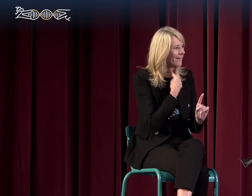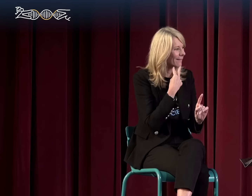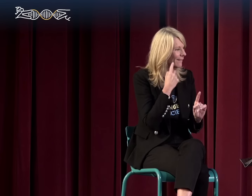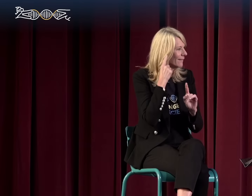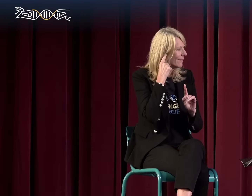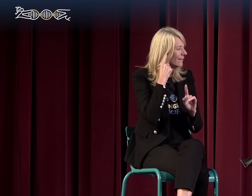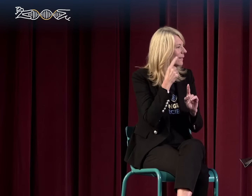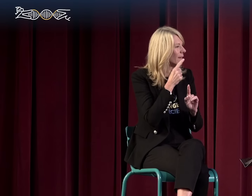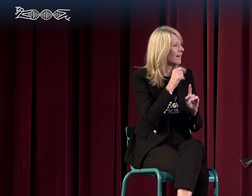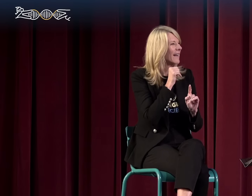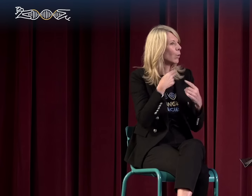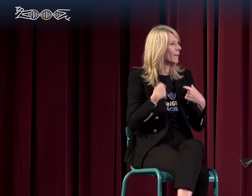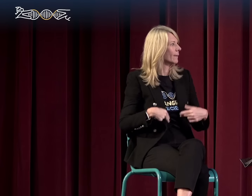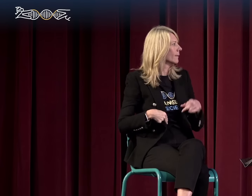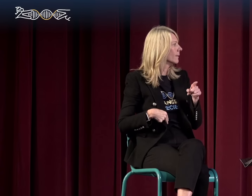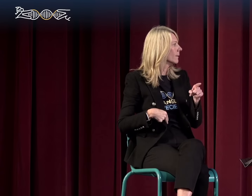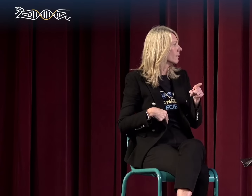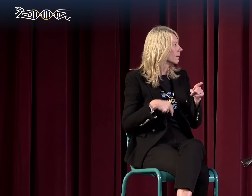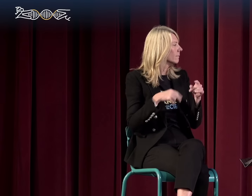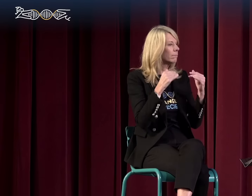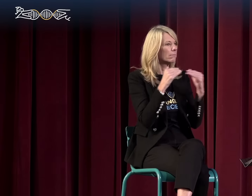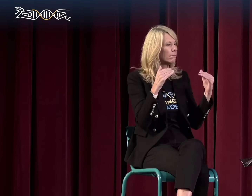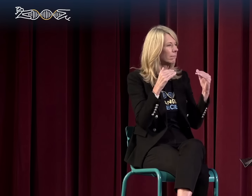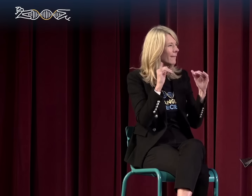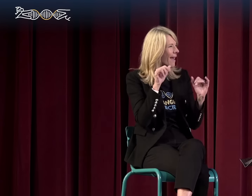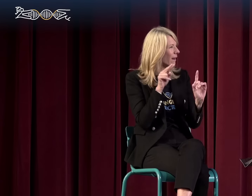you were then seen as being less than human.